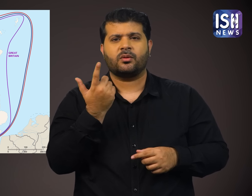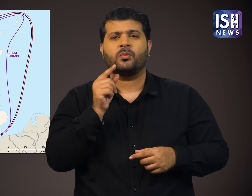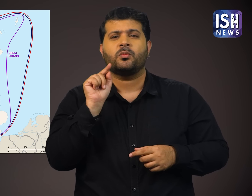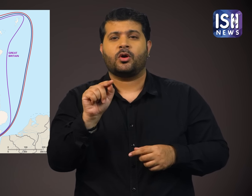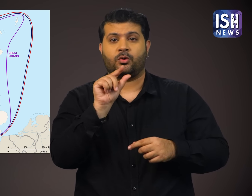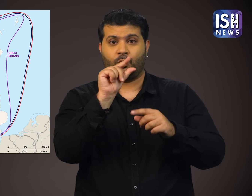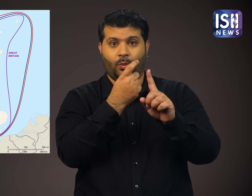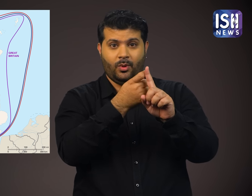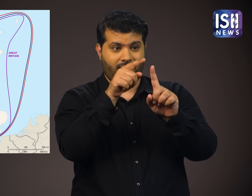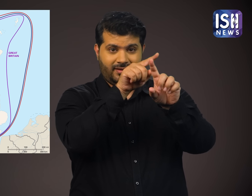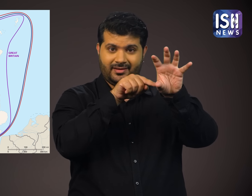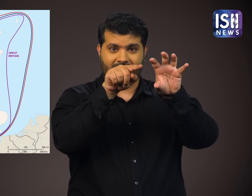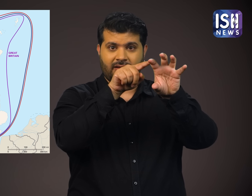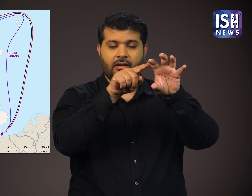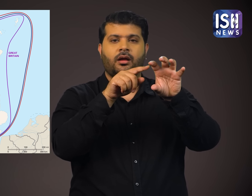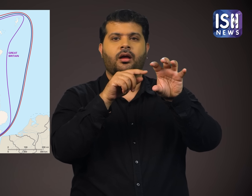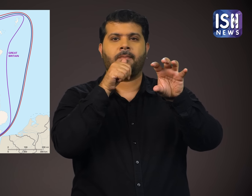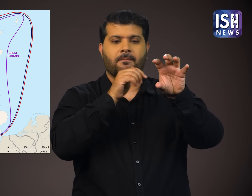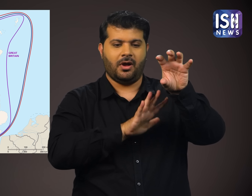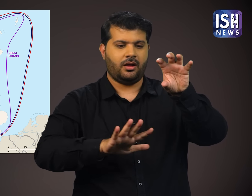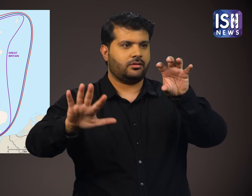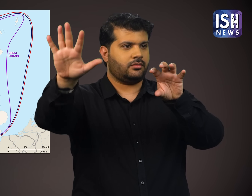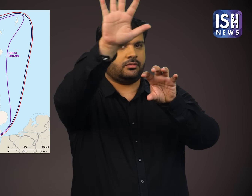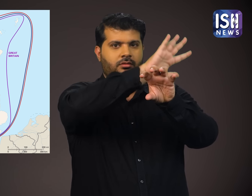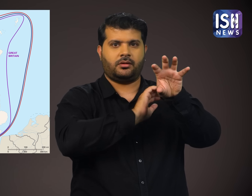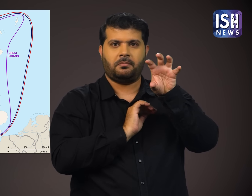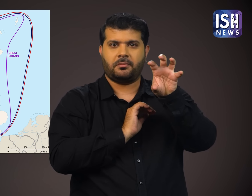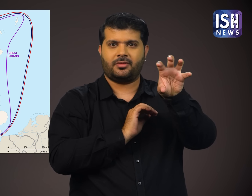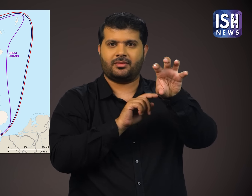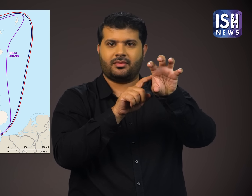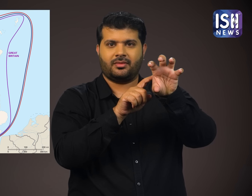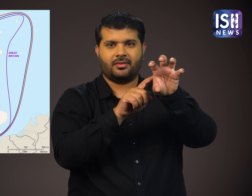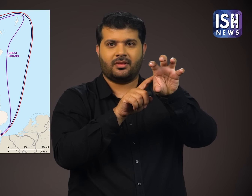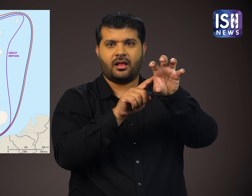It was an island surrounded by the sea.